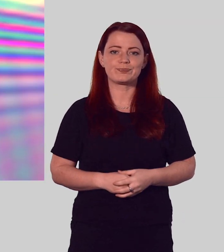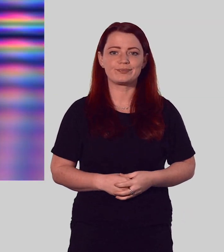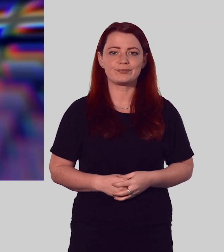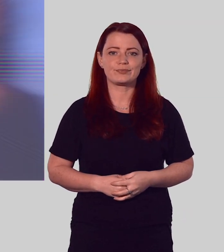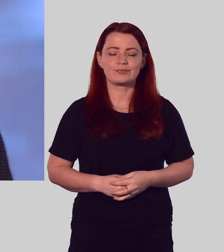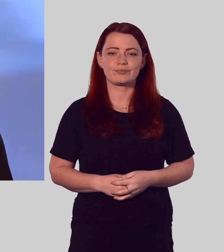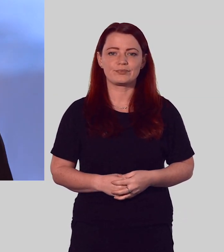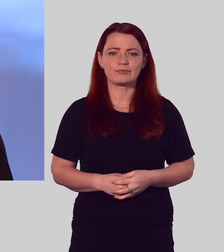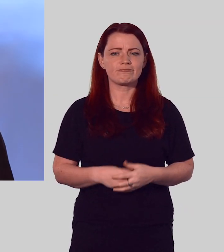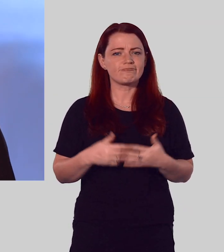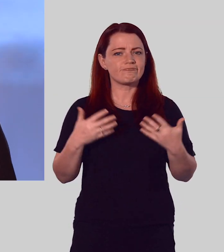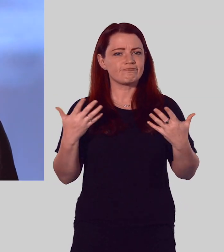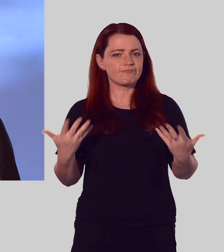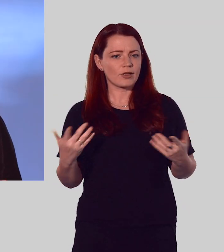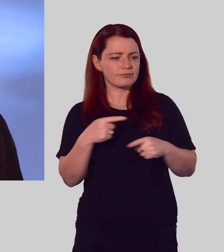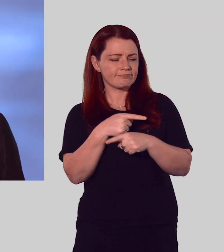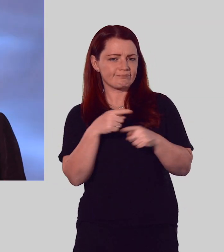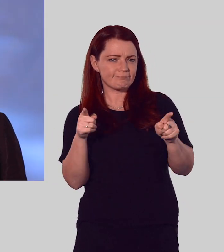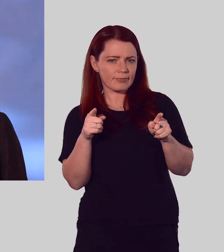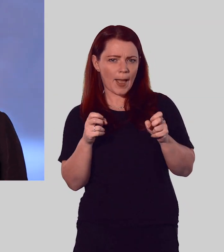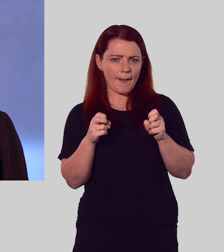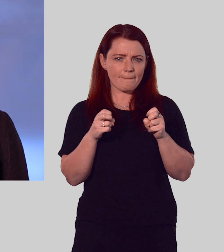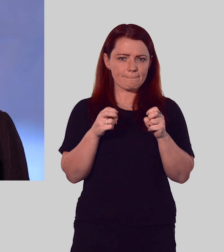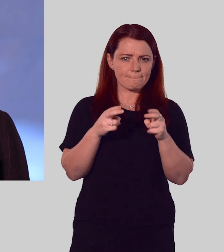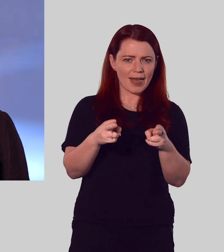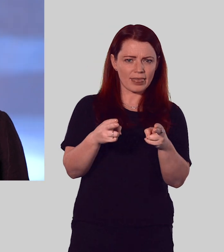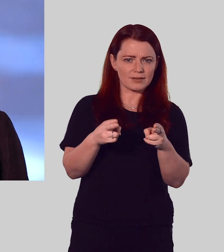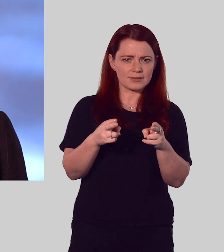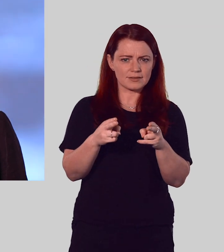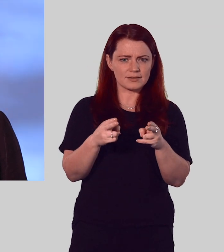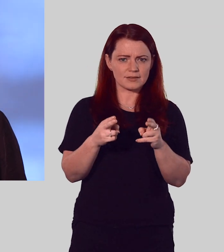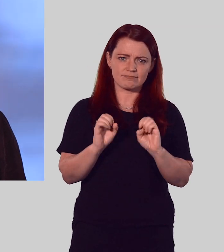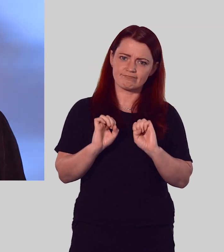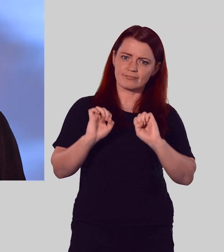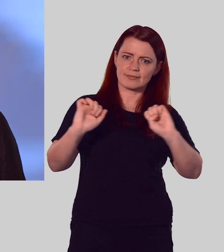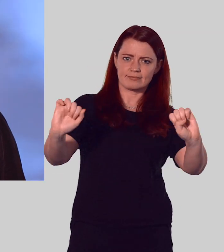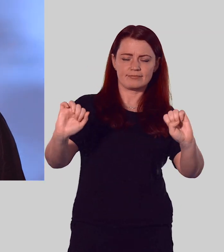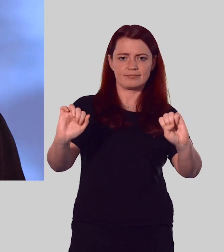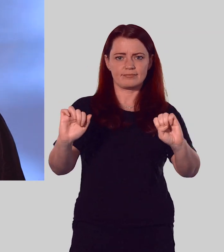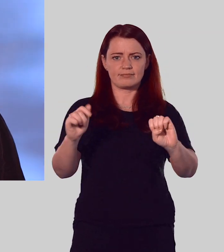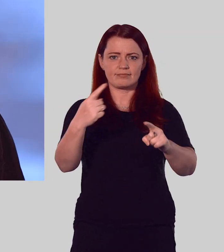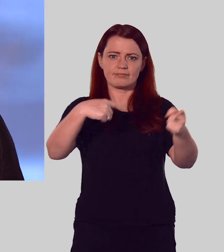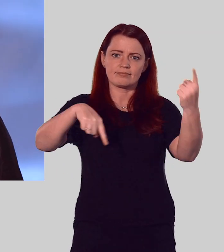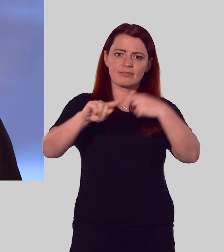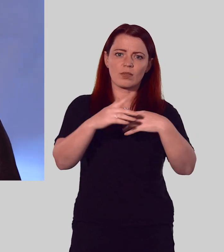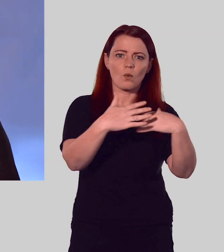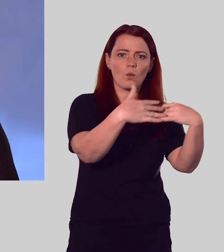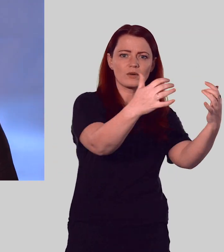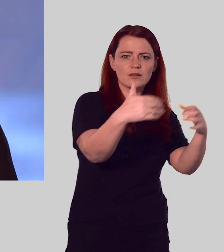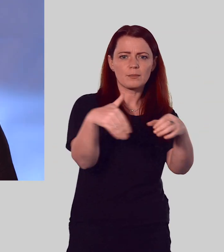But which of these methods give a level of agency to the participants or audience so that they feel that they are part of the